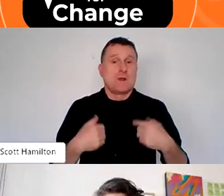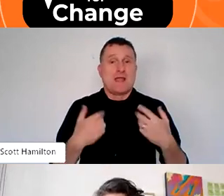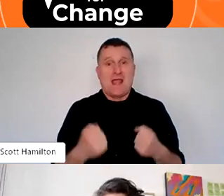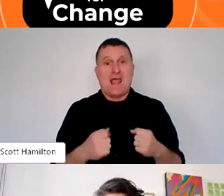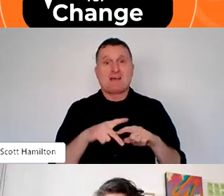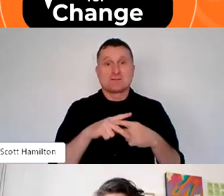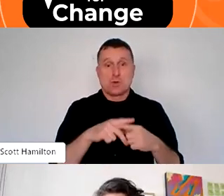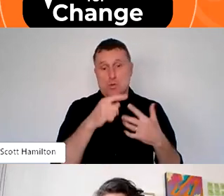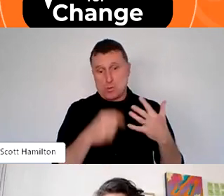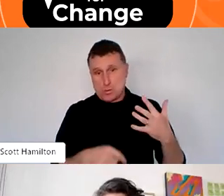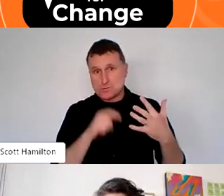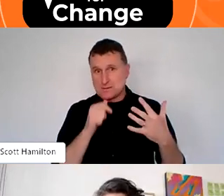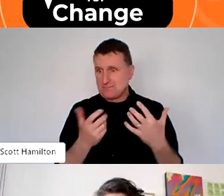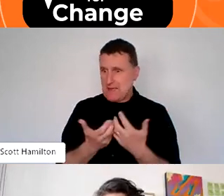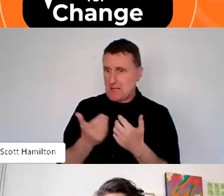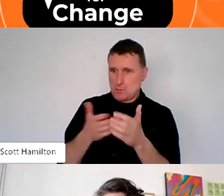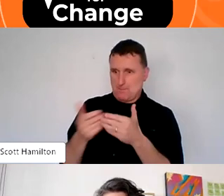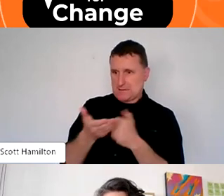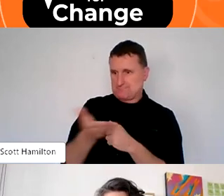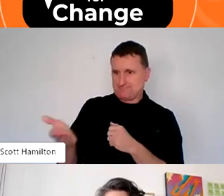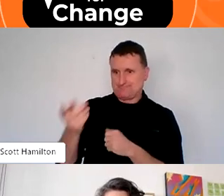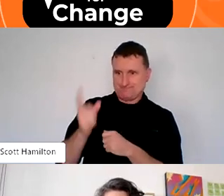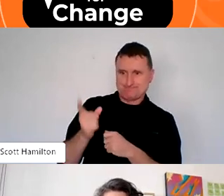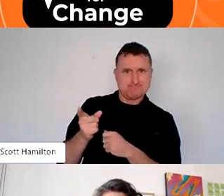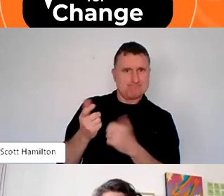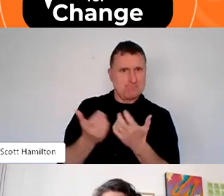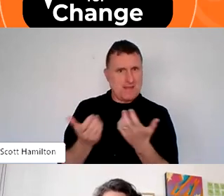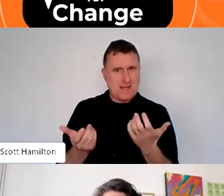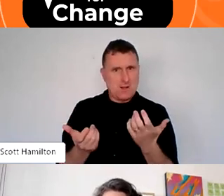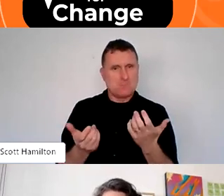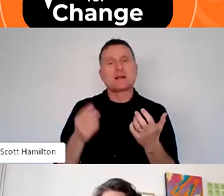things that aren't able to be done anymore, thank goodness, but yeah,